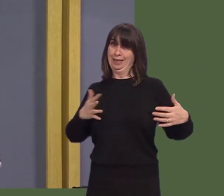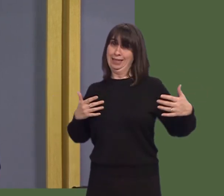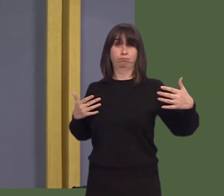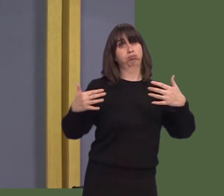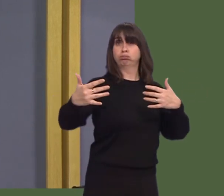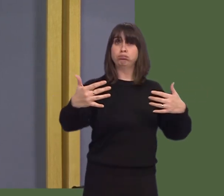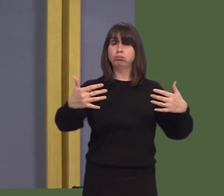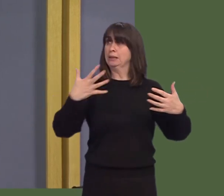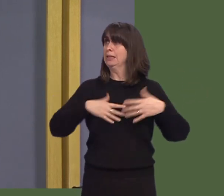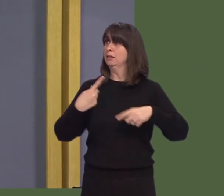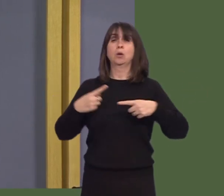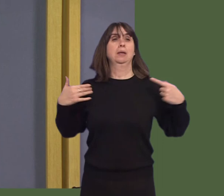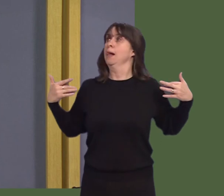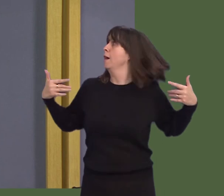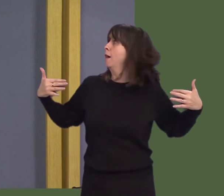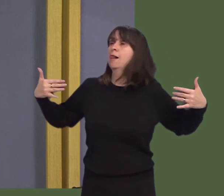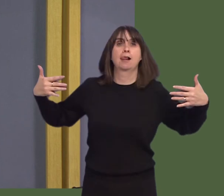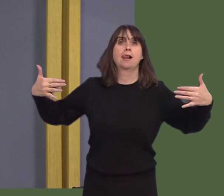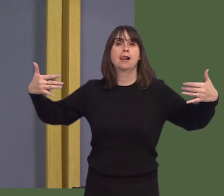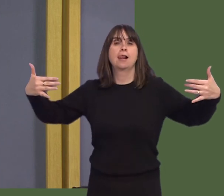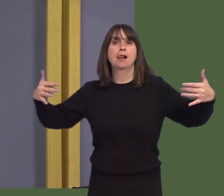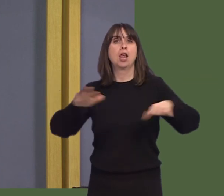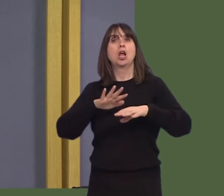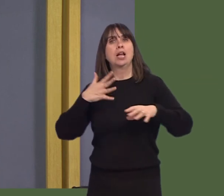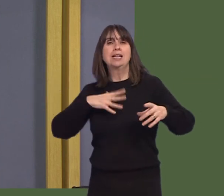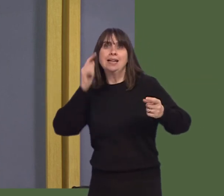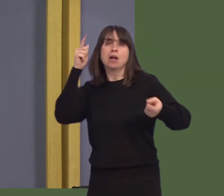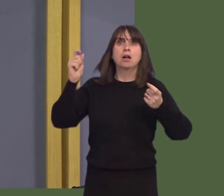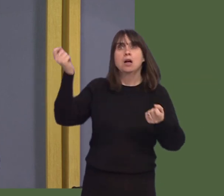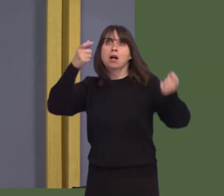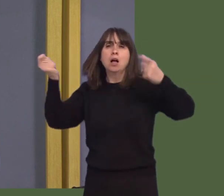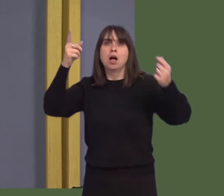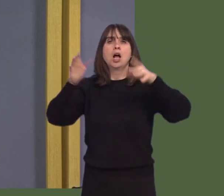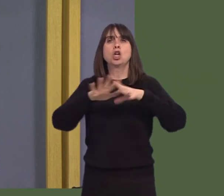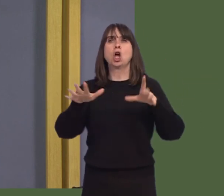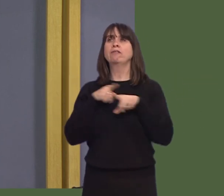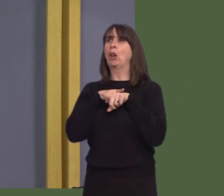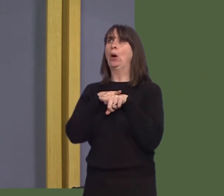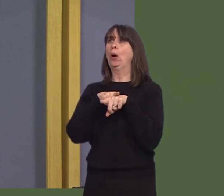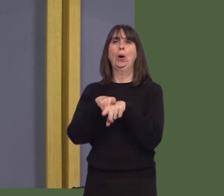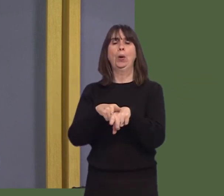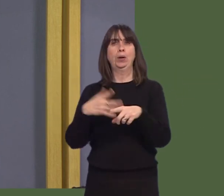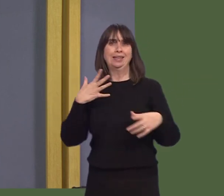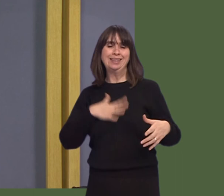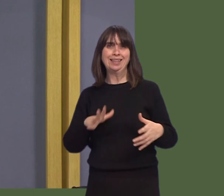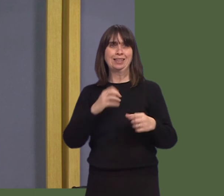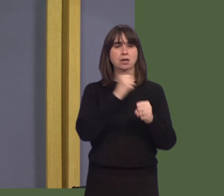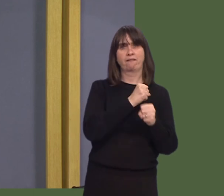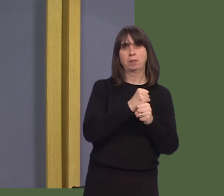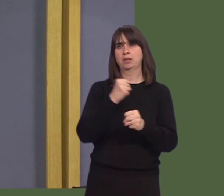Carwyn Jones AM: I have to say that the Department for Environment, Food and Rural Affairs followed